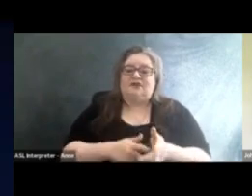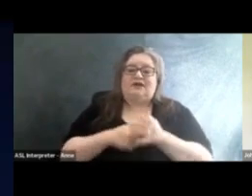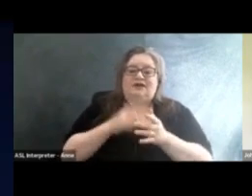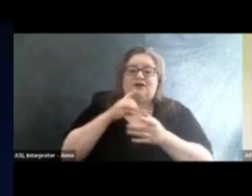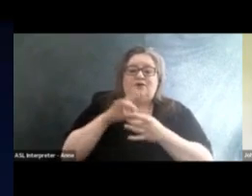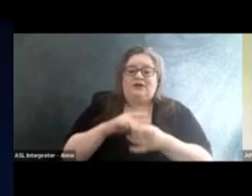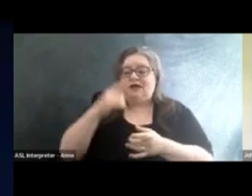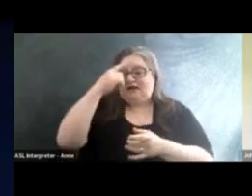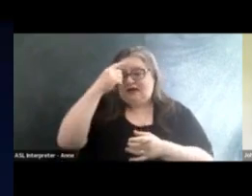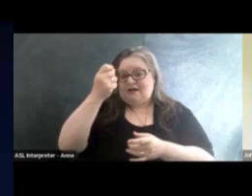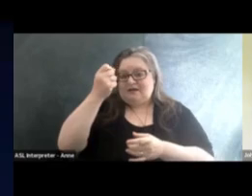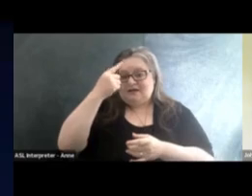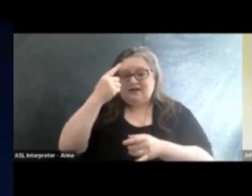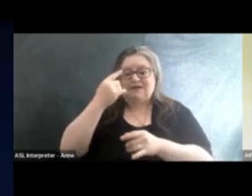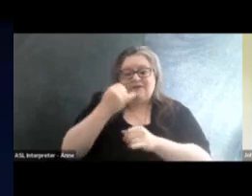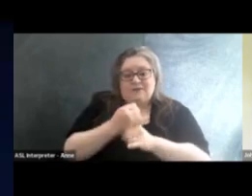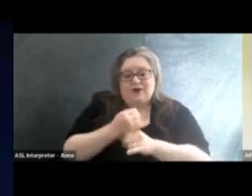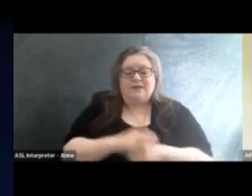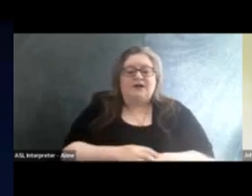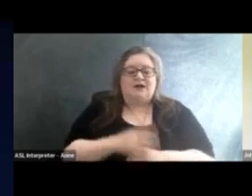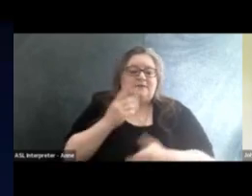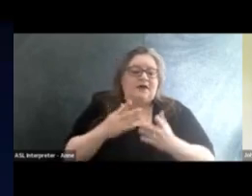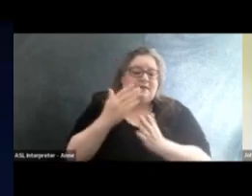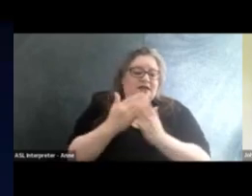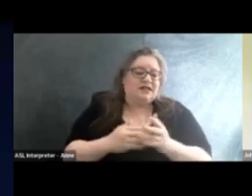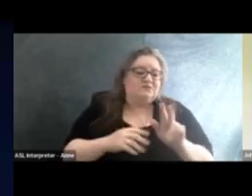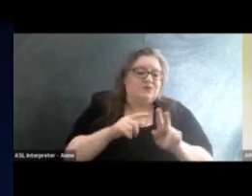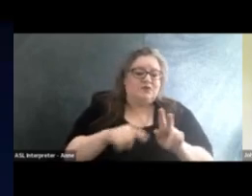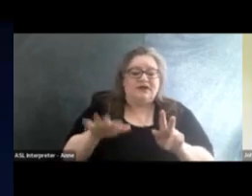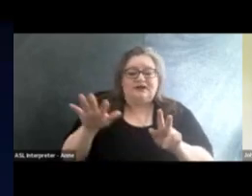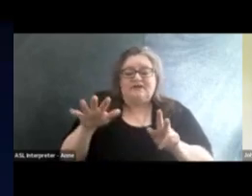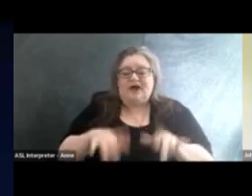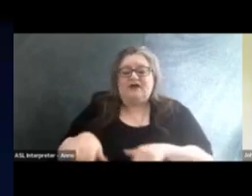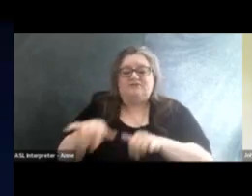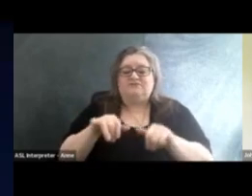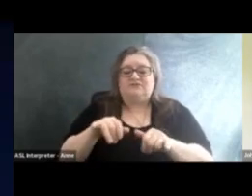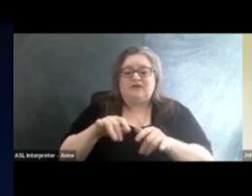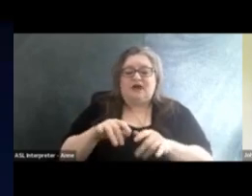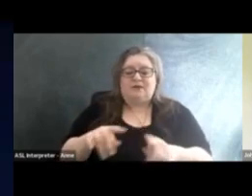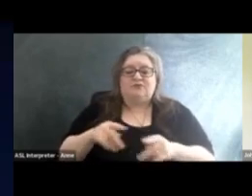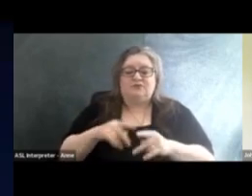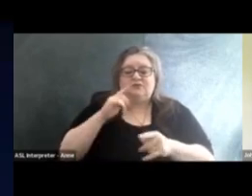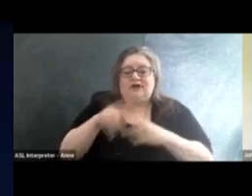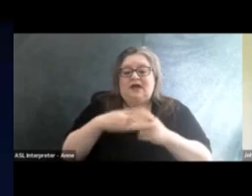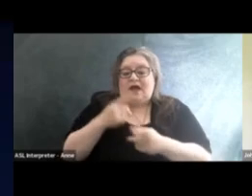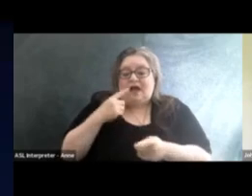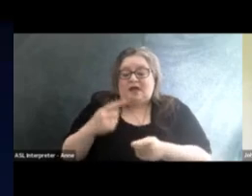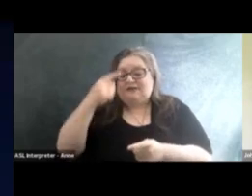cognitive impairment, maybe be able to list three to five common sources of cognitive impairment and identify two or